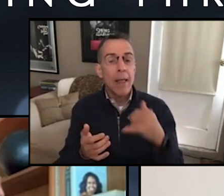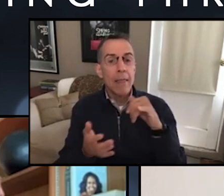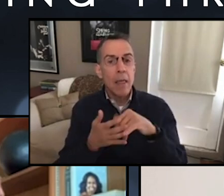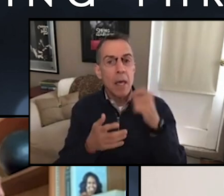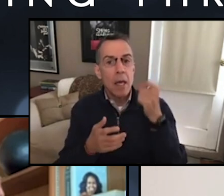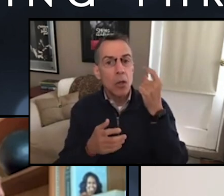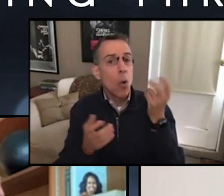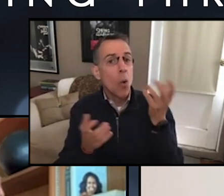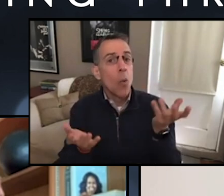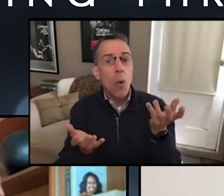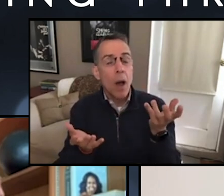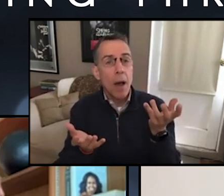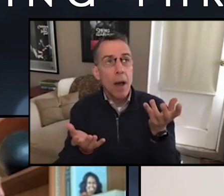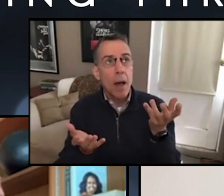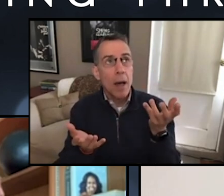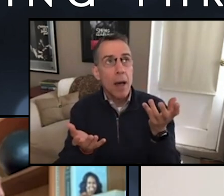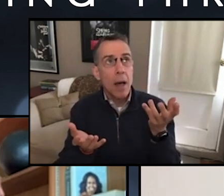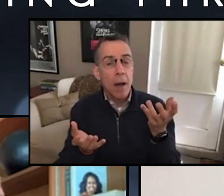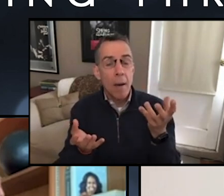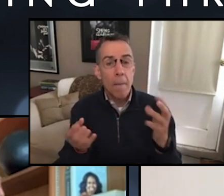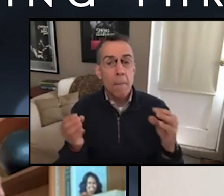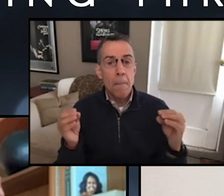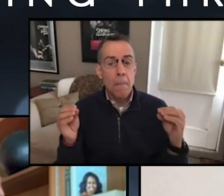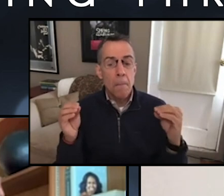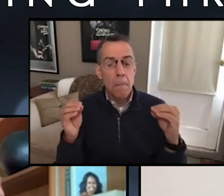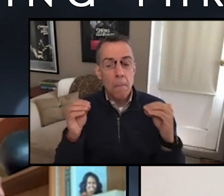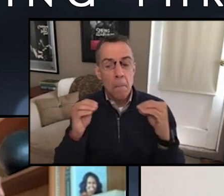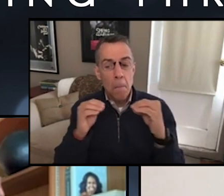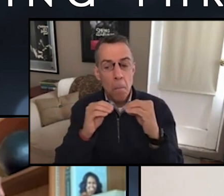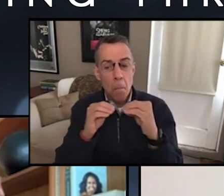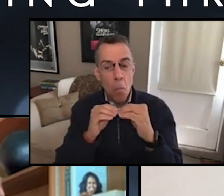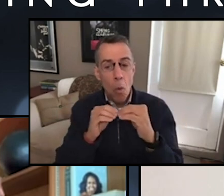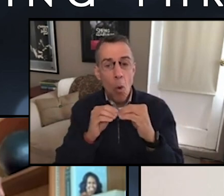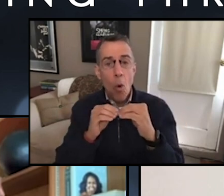what's more resonant than whatever differences we might have. It's the fact